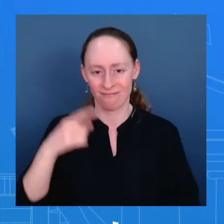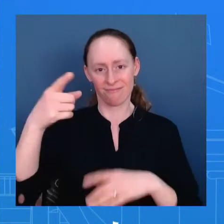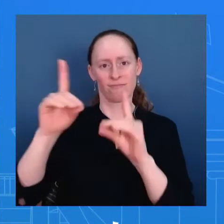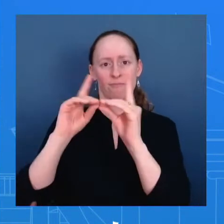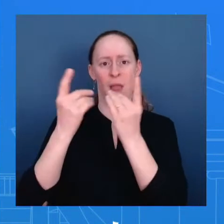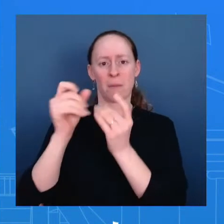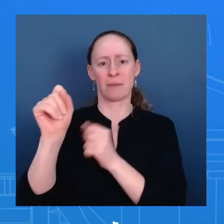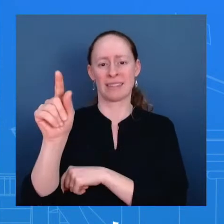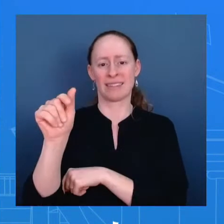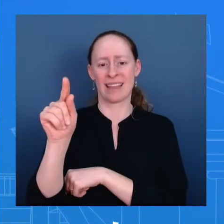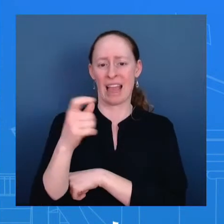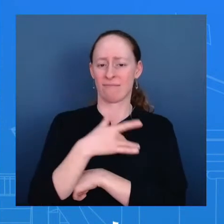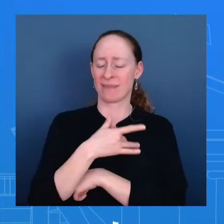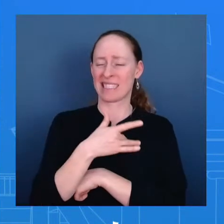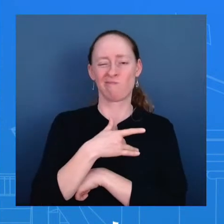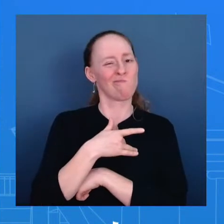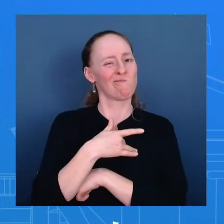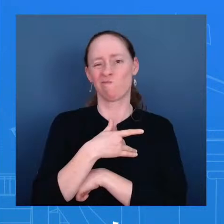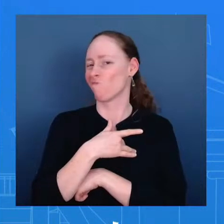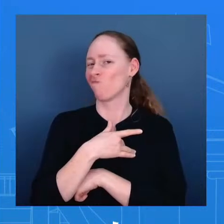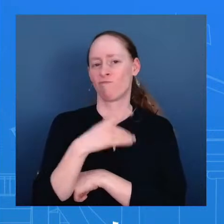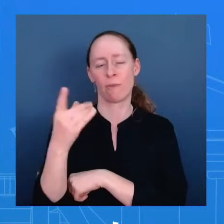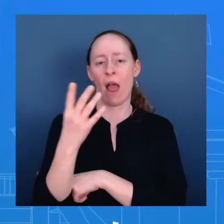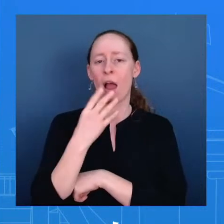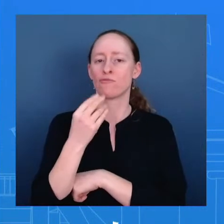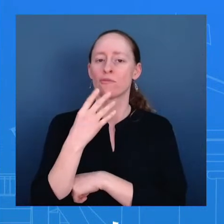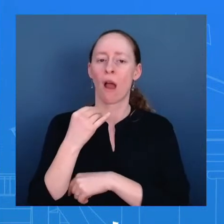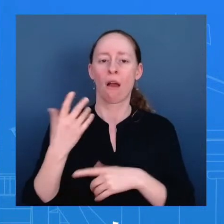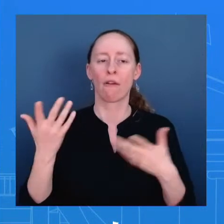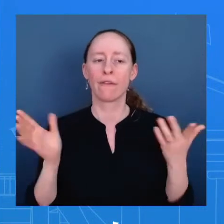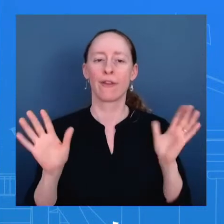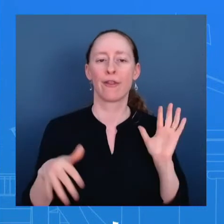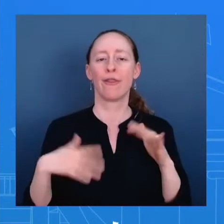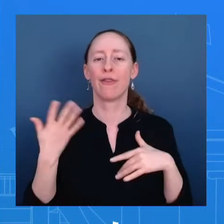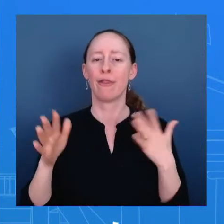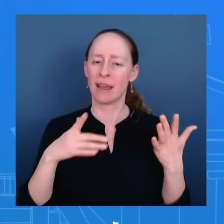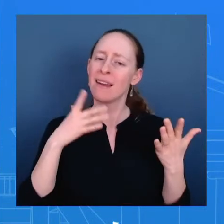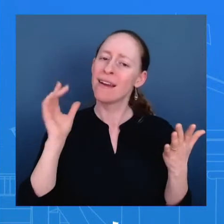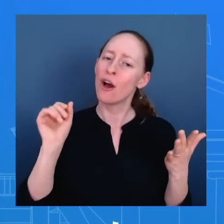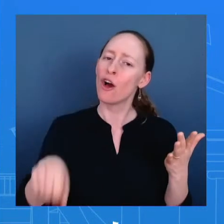from sacking trucks of humanitarian aid bound for Gaza.